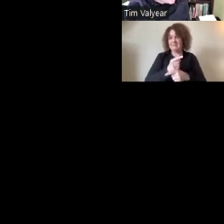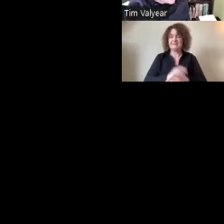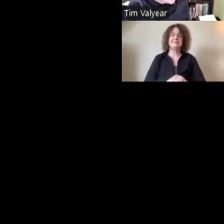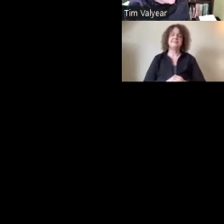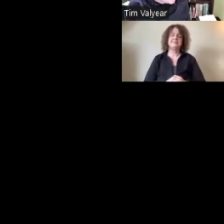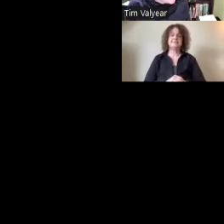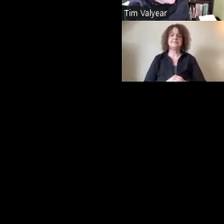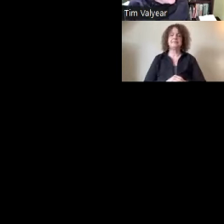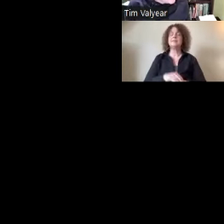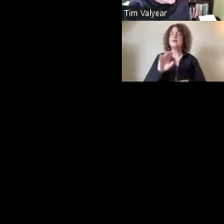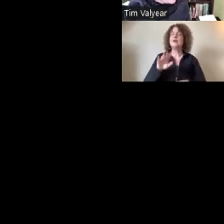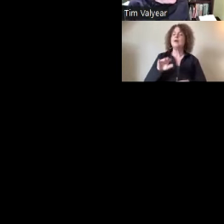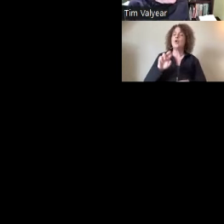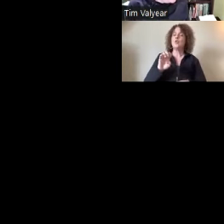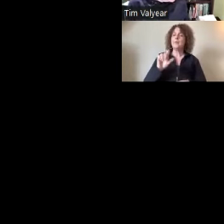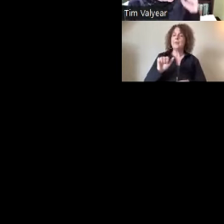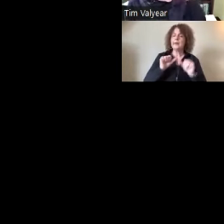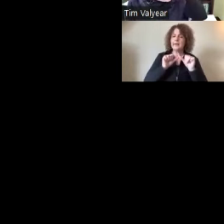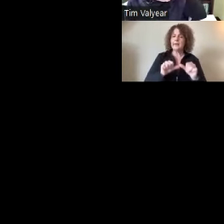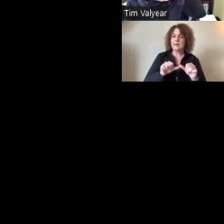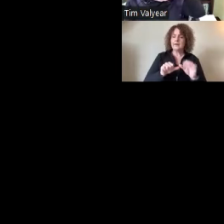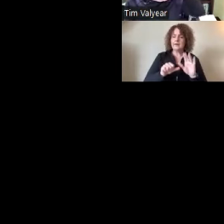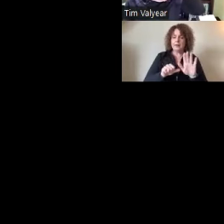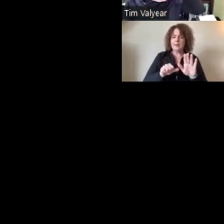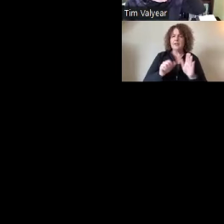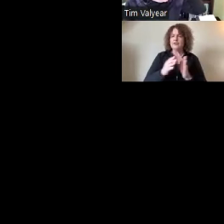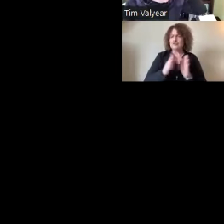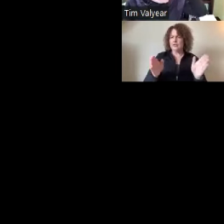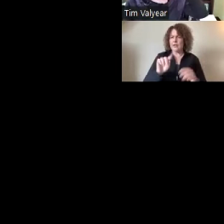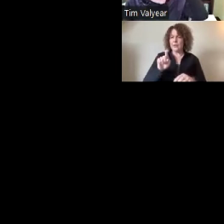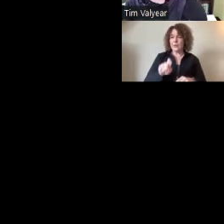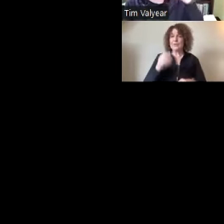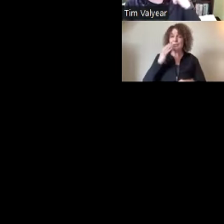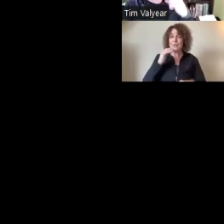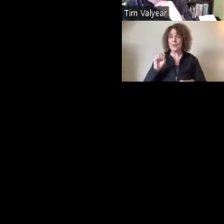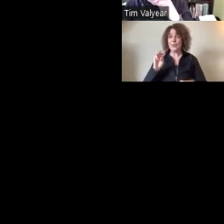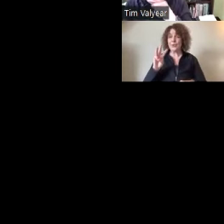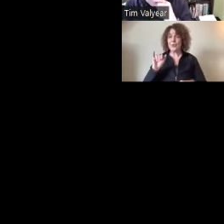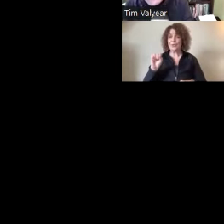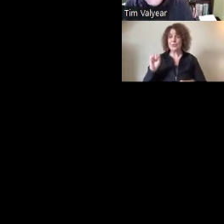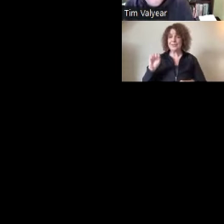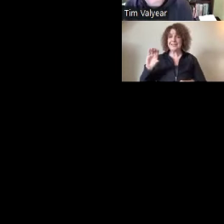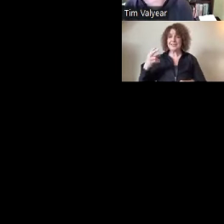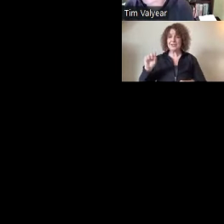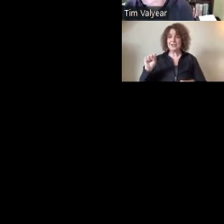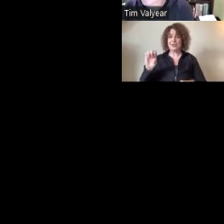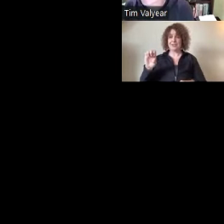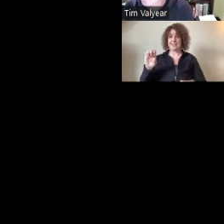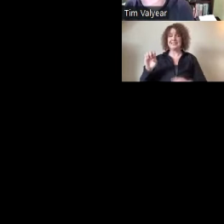come into contact with a lot of different individuals. There's a question, Tim, kind of